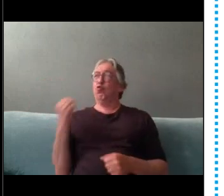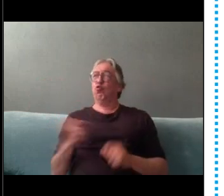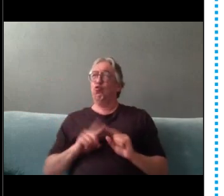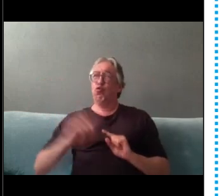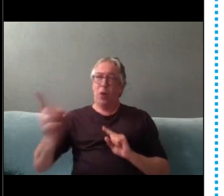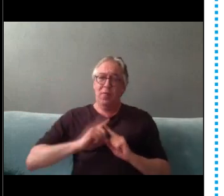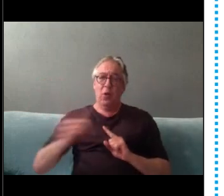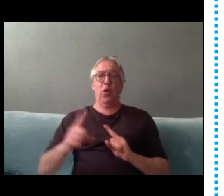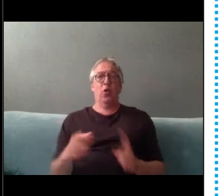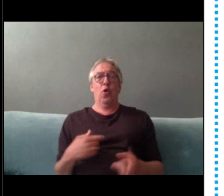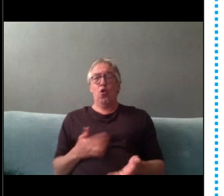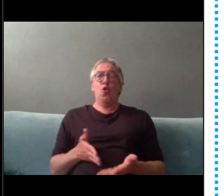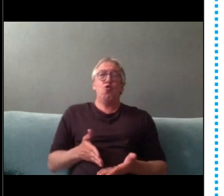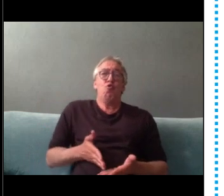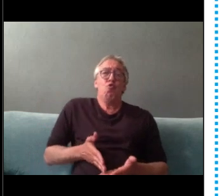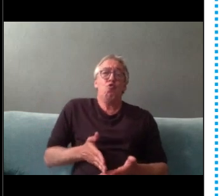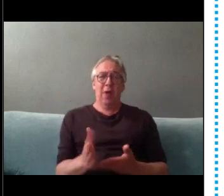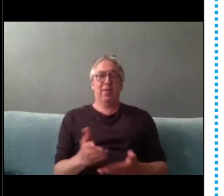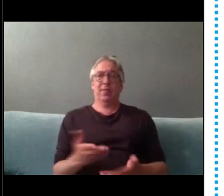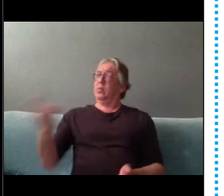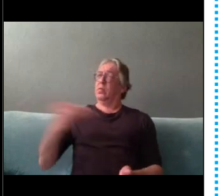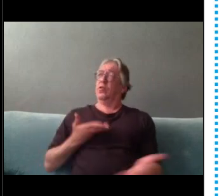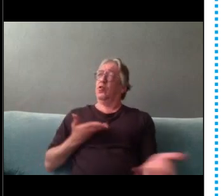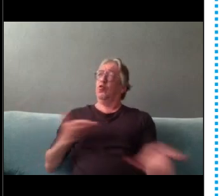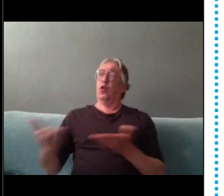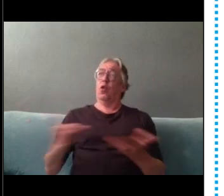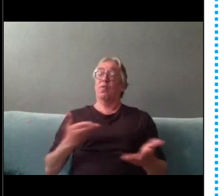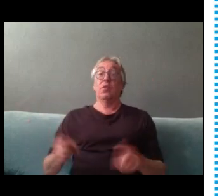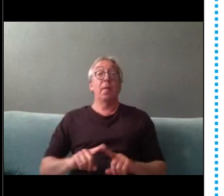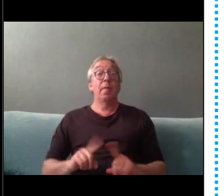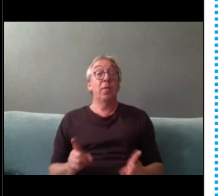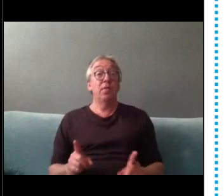such as assistance but it doesn't say that the station building